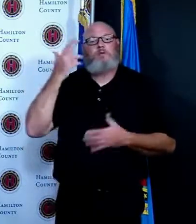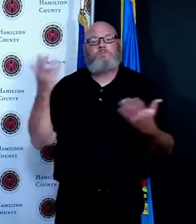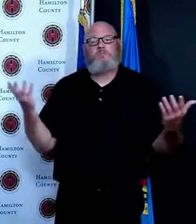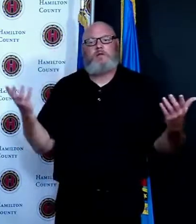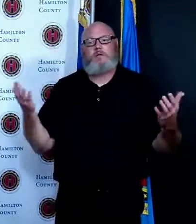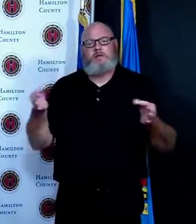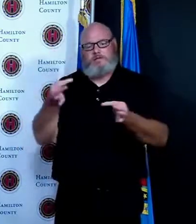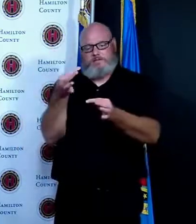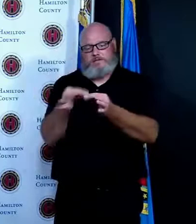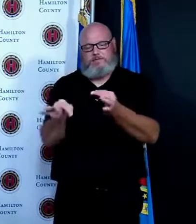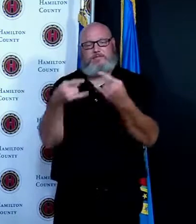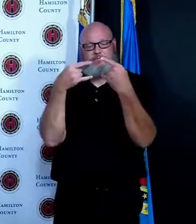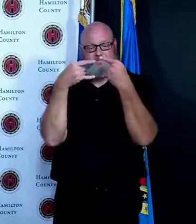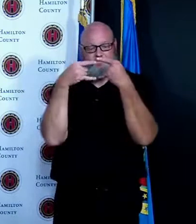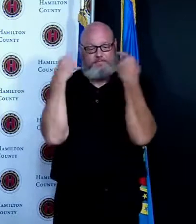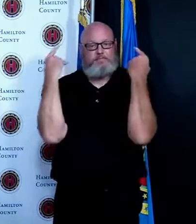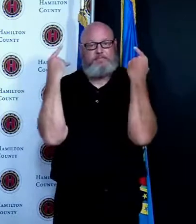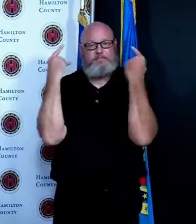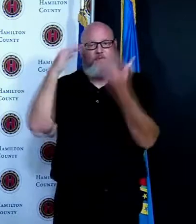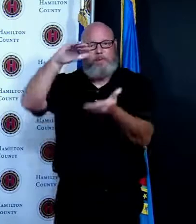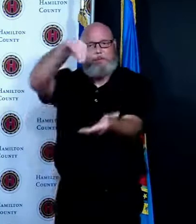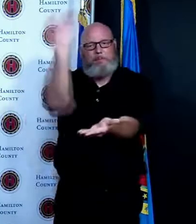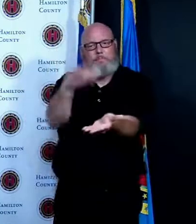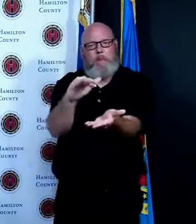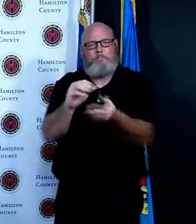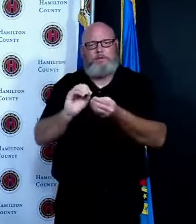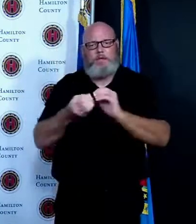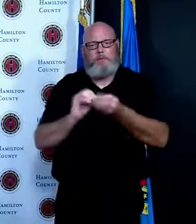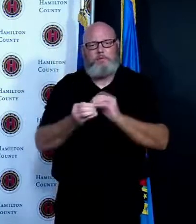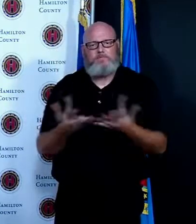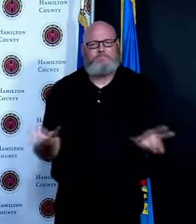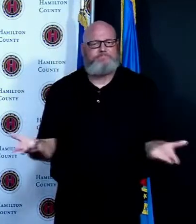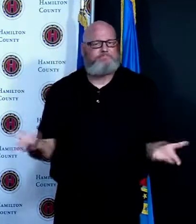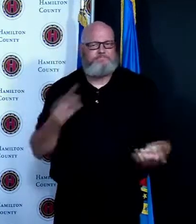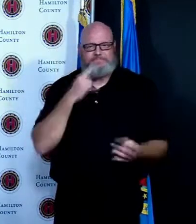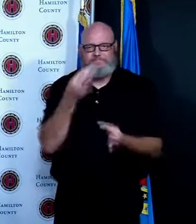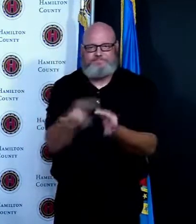on how we flatten the curve this time I looked at each of us as individuals and to take personal